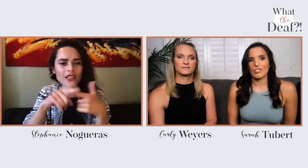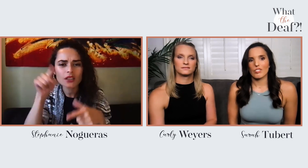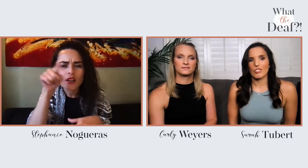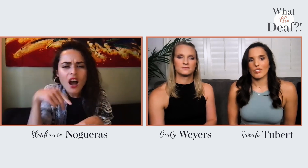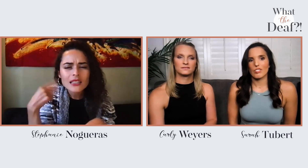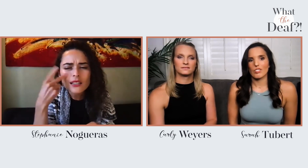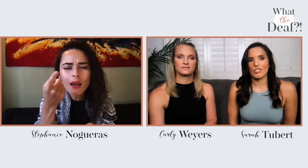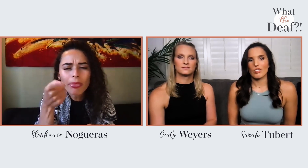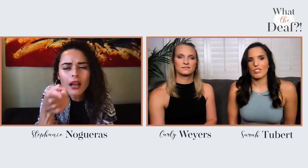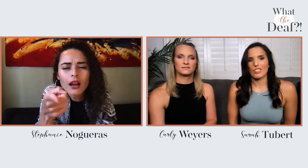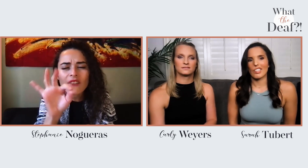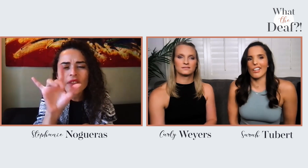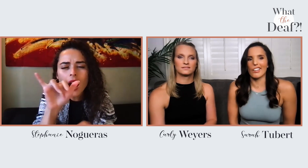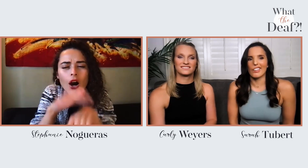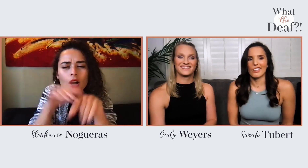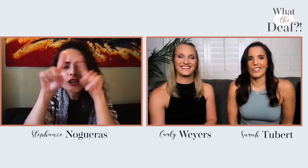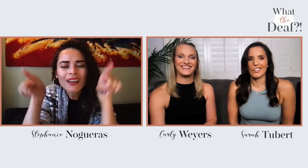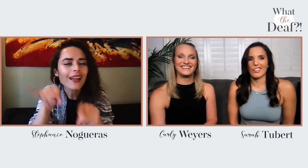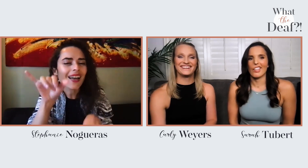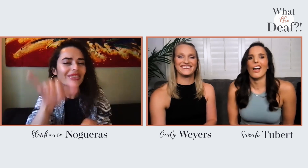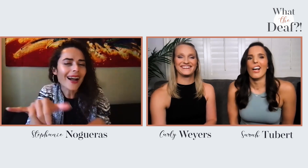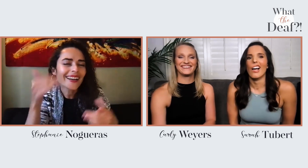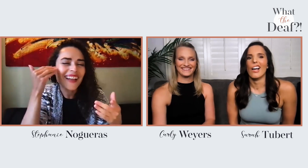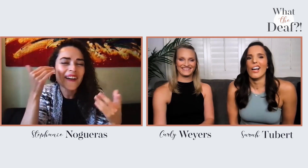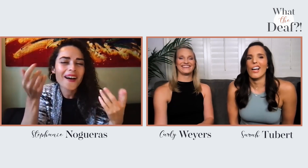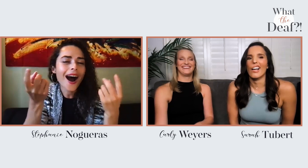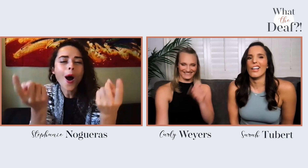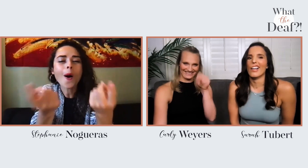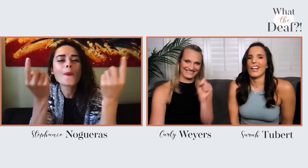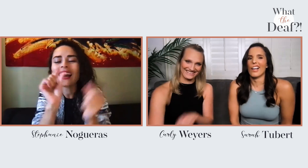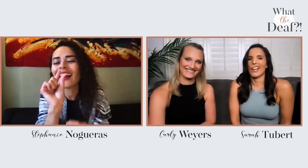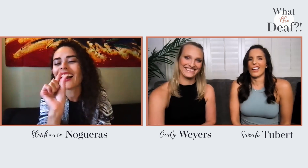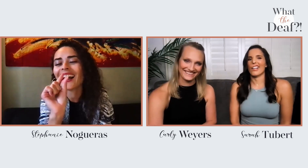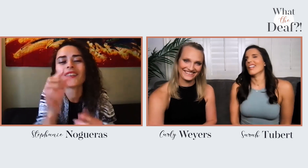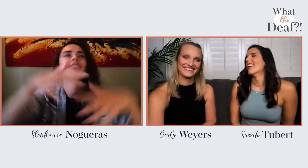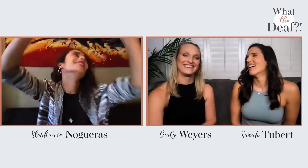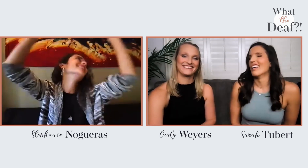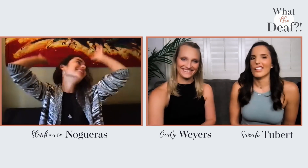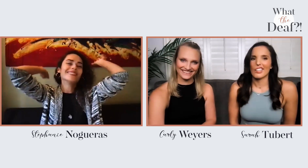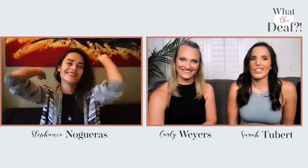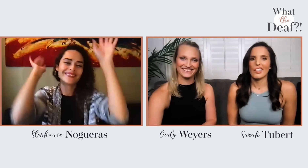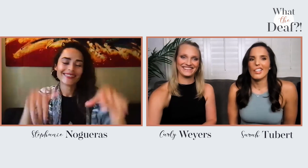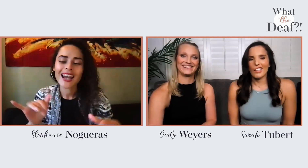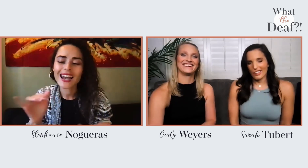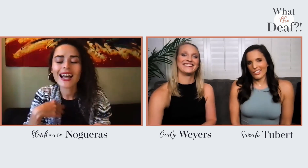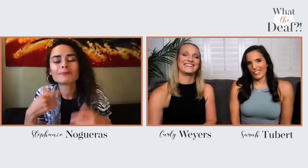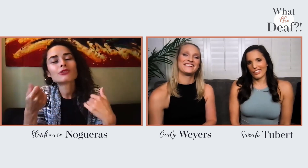The deaf community always kind of find something. You know, maybe there's a fly in the scene, or, ugh, you know, God forbid. Yup.